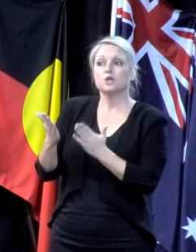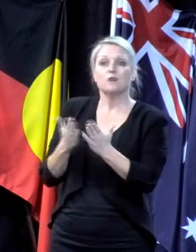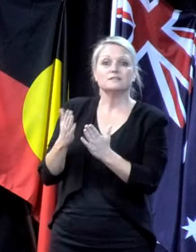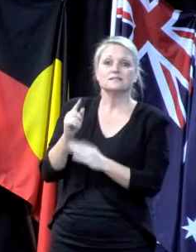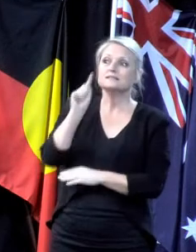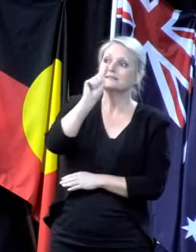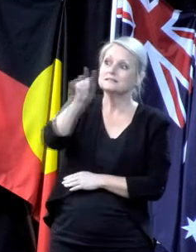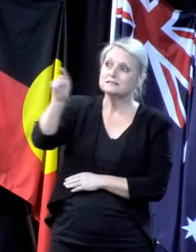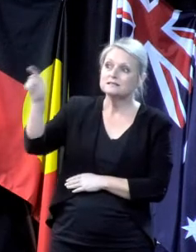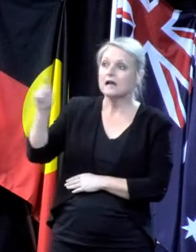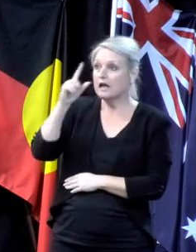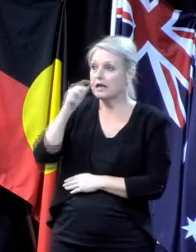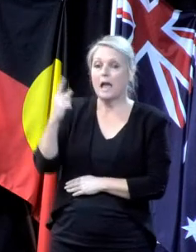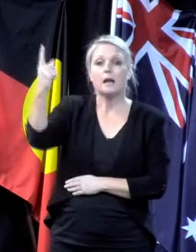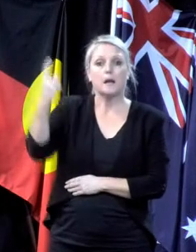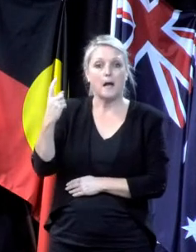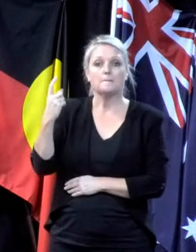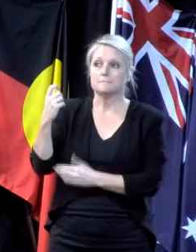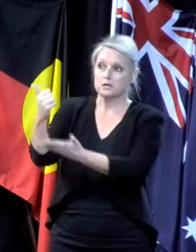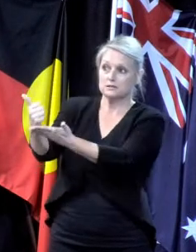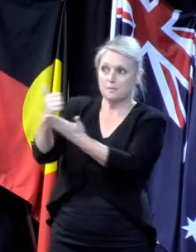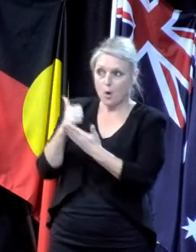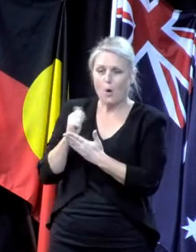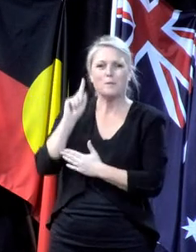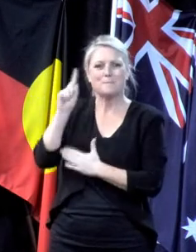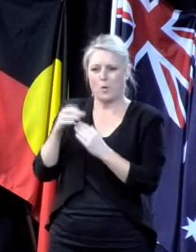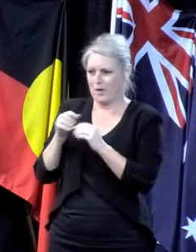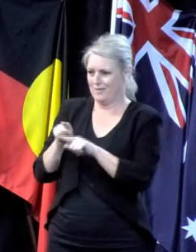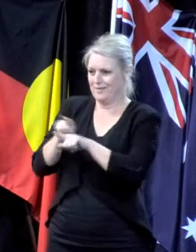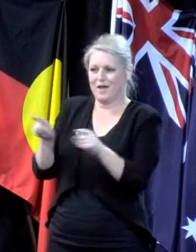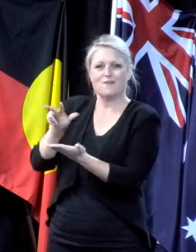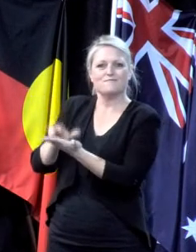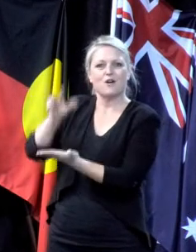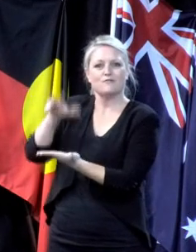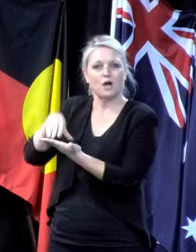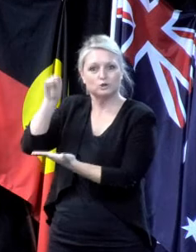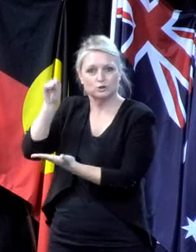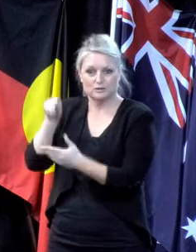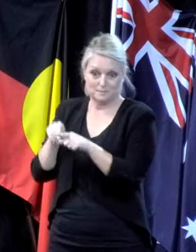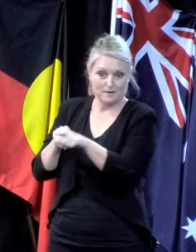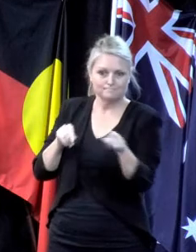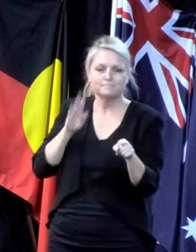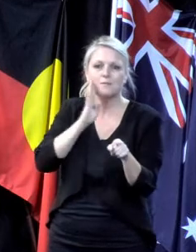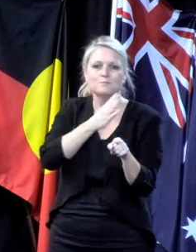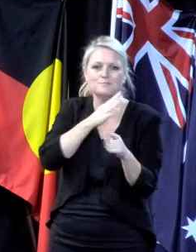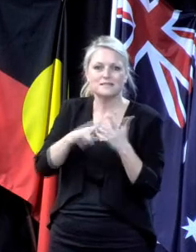who are verified and not with students who are not verified. Okay. Any observations on this issue, Ms Morris?